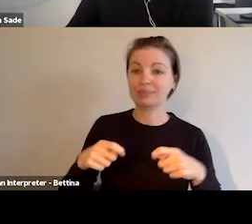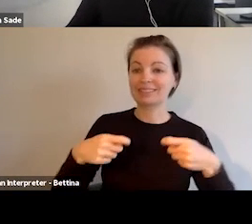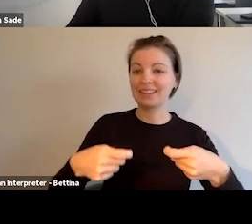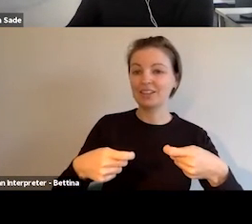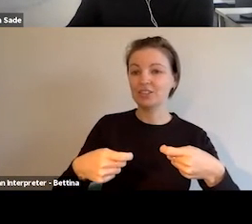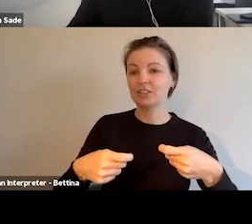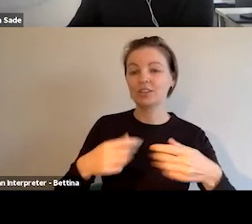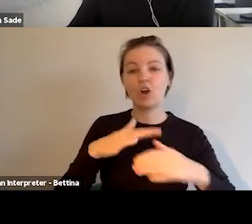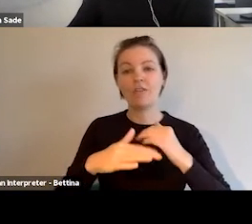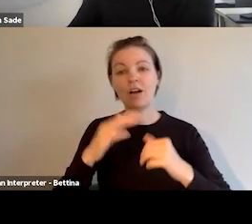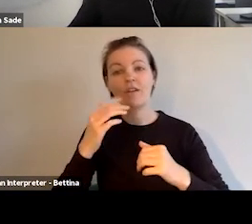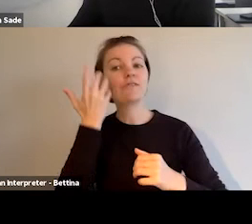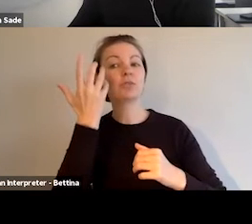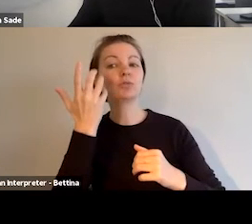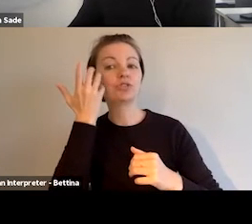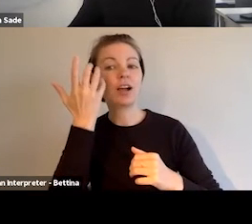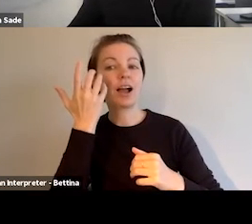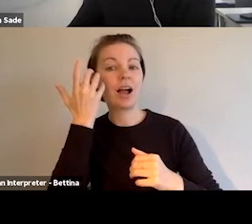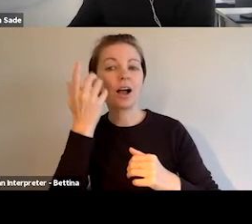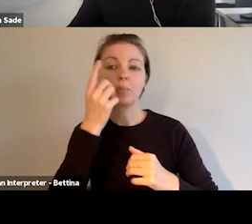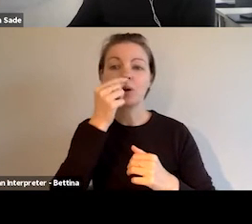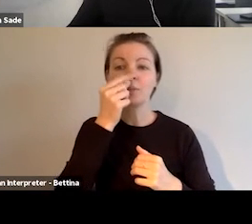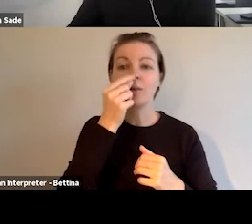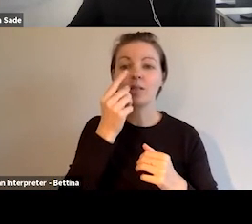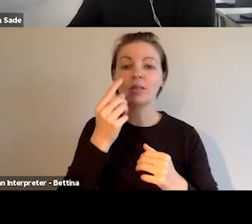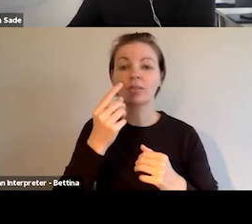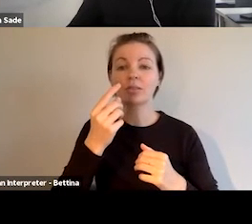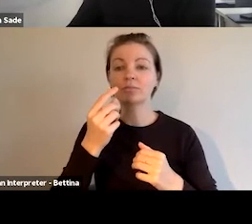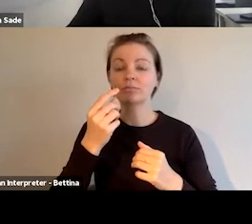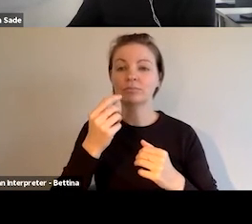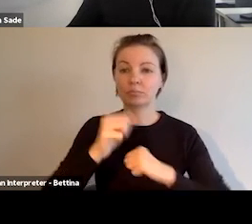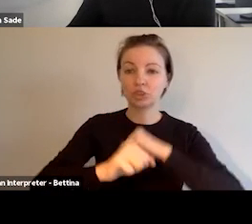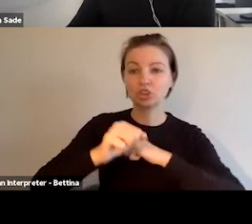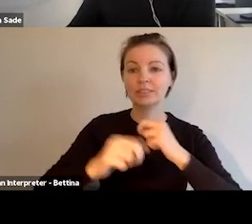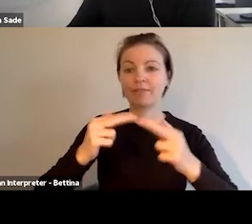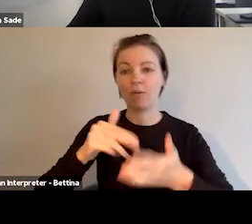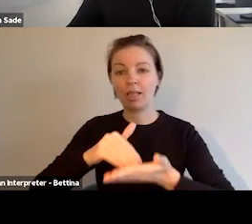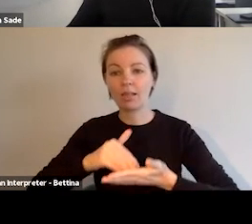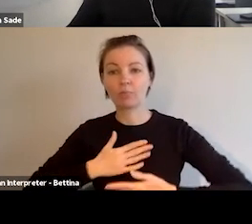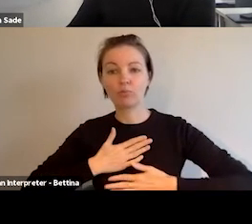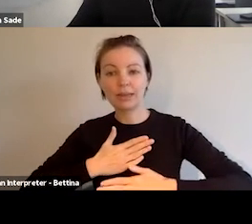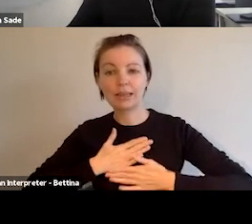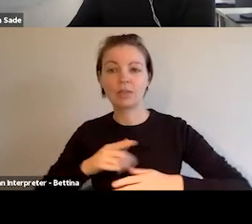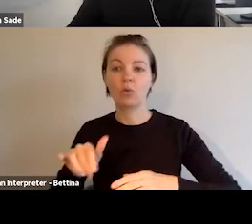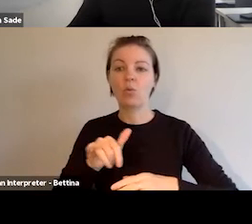aids for breathing and meditation. And then on the bottom right was a very ambitious project,